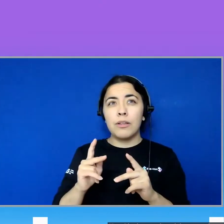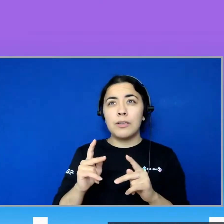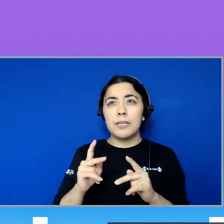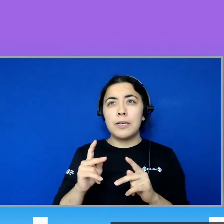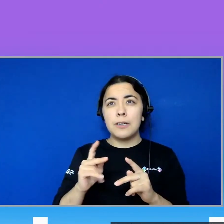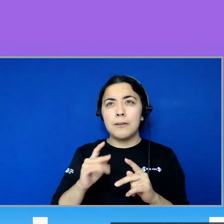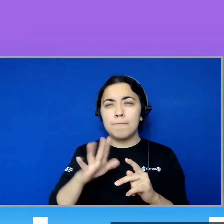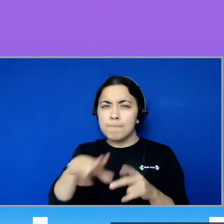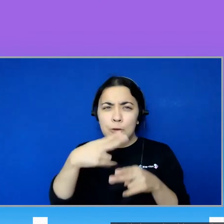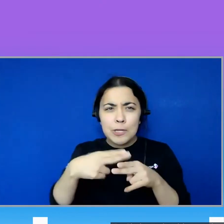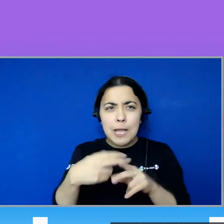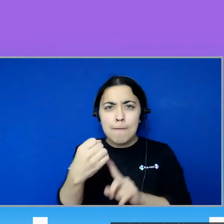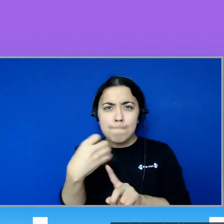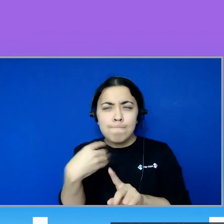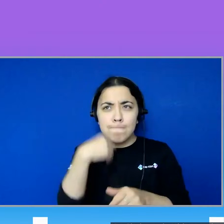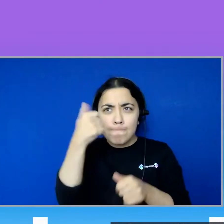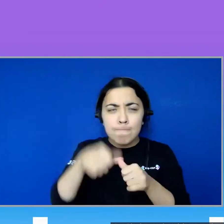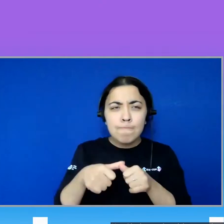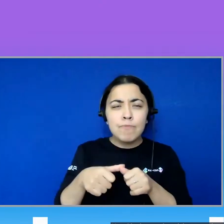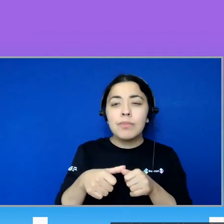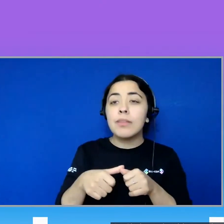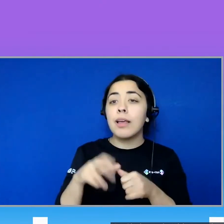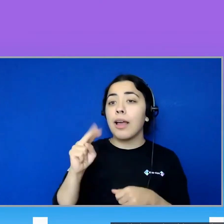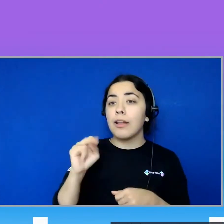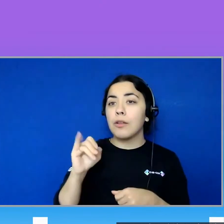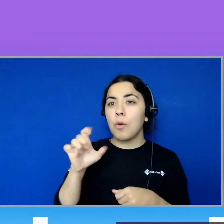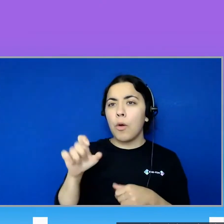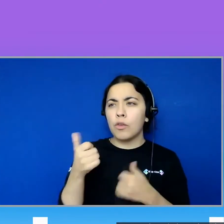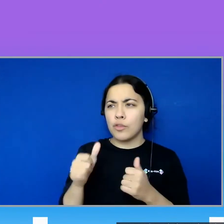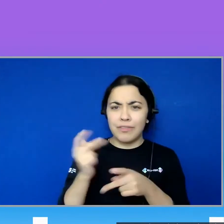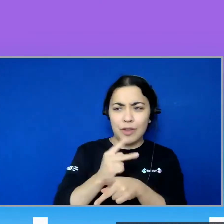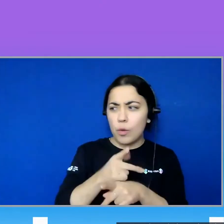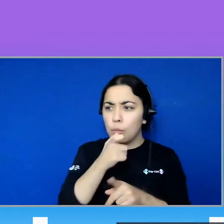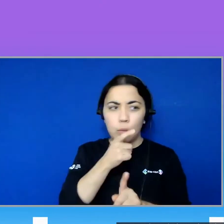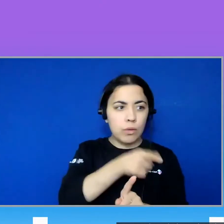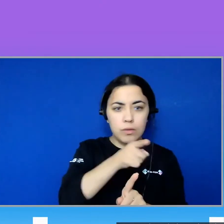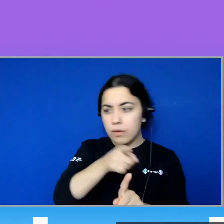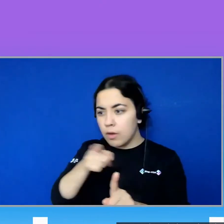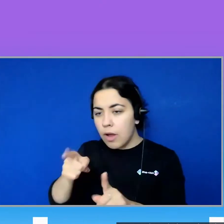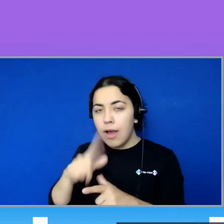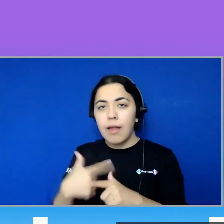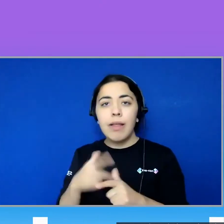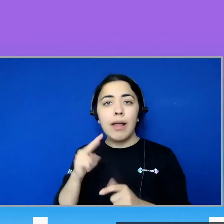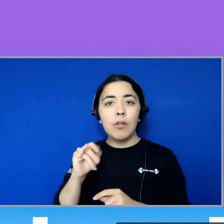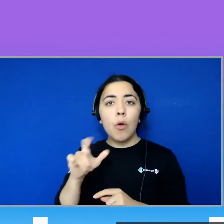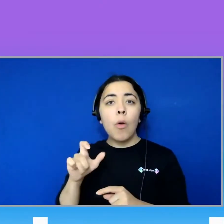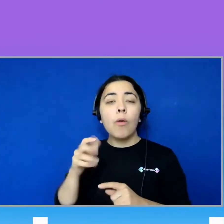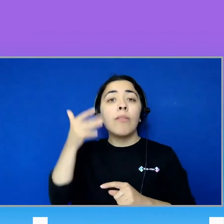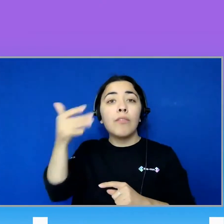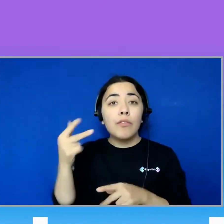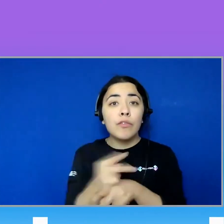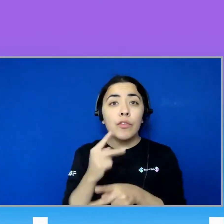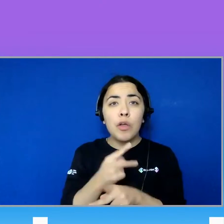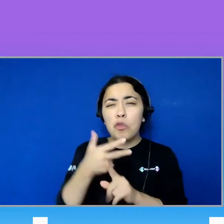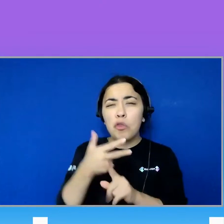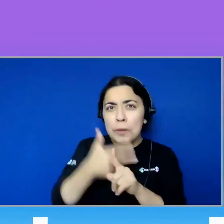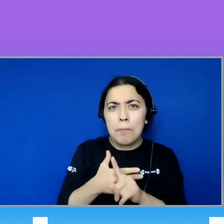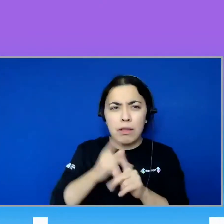word people was in their name. And Nicole said about trying to figure out who this was. And she